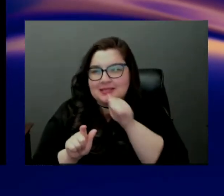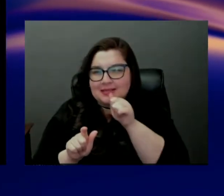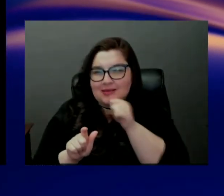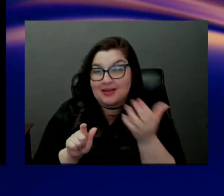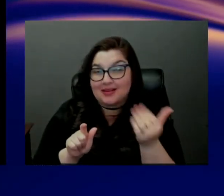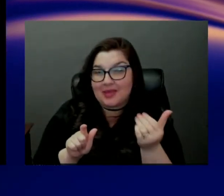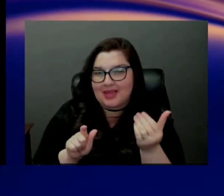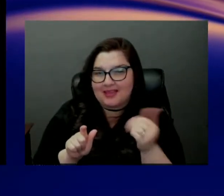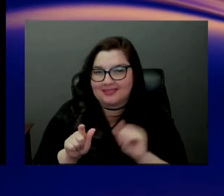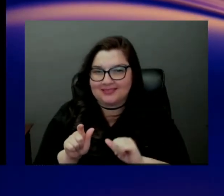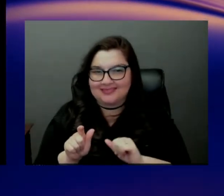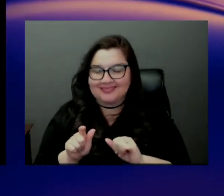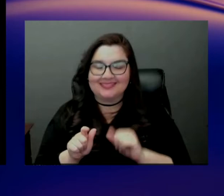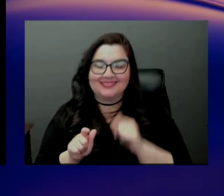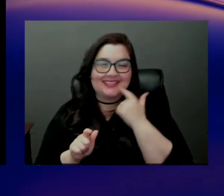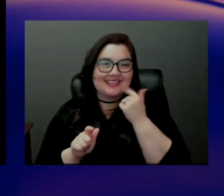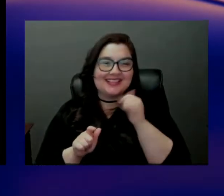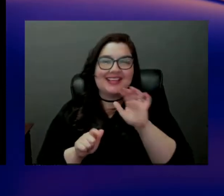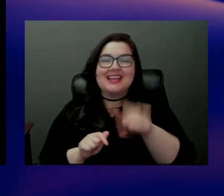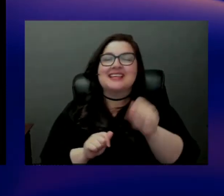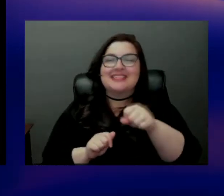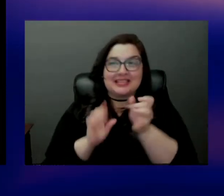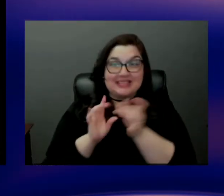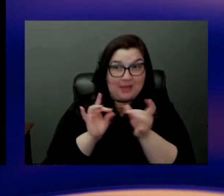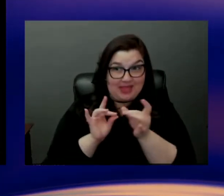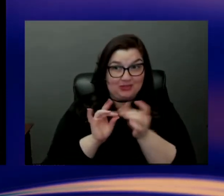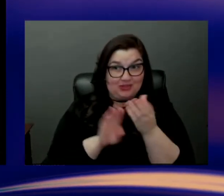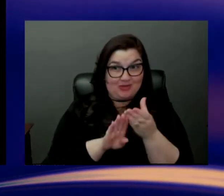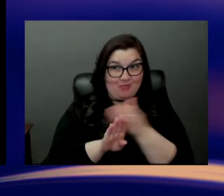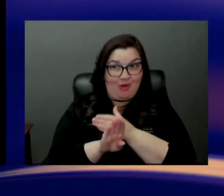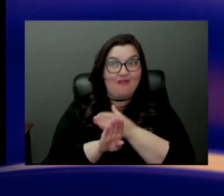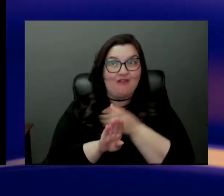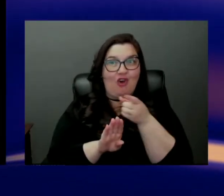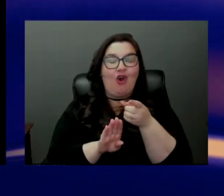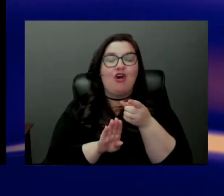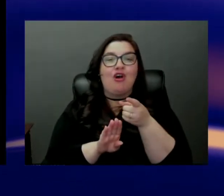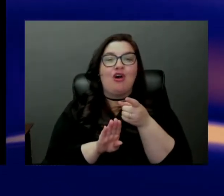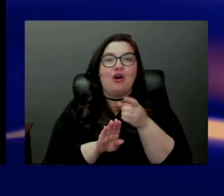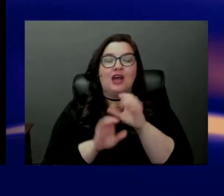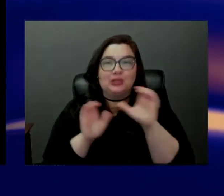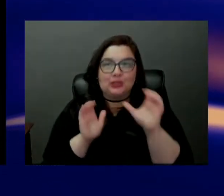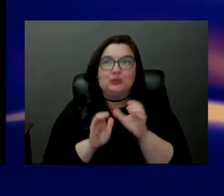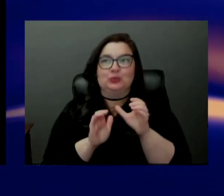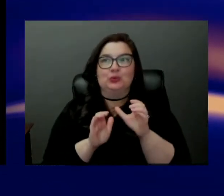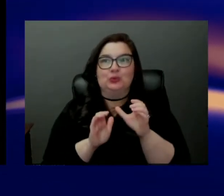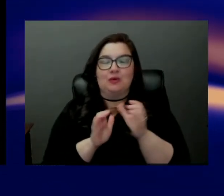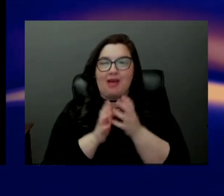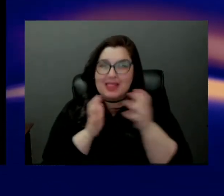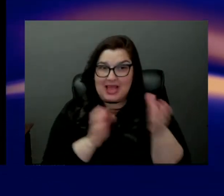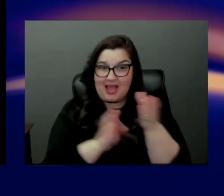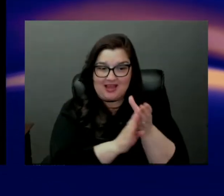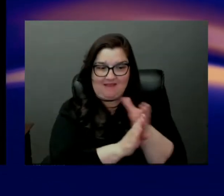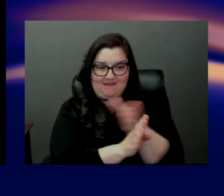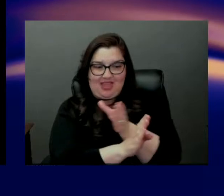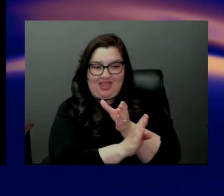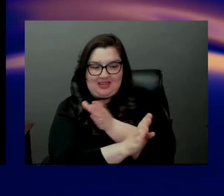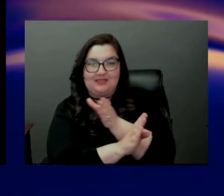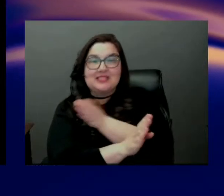Yeah, so when I mentioned before that, we do a lot of the things ahead of time and that's kinda, we don't wanna skip the steps